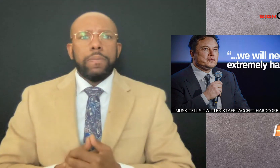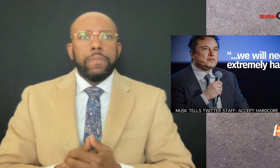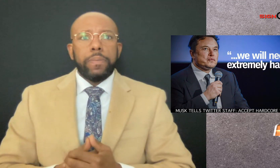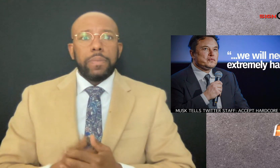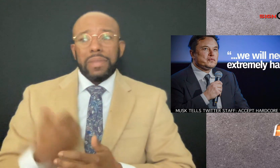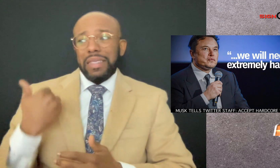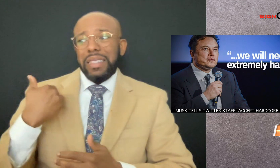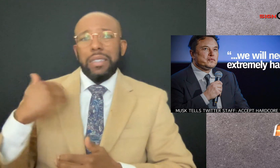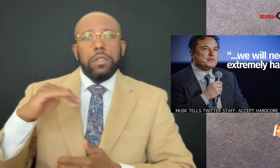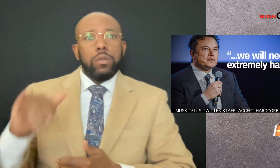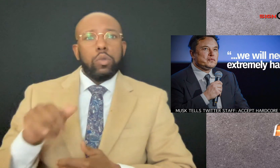That fits a pattern from us.